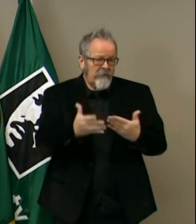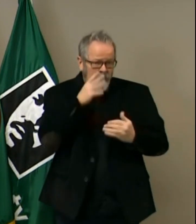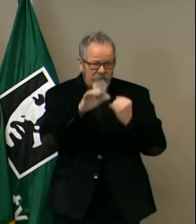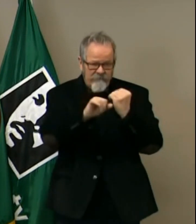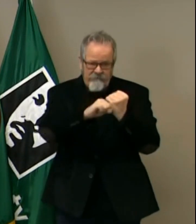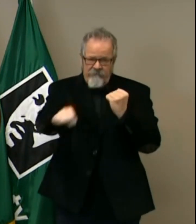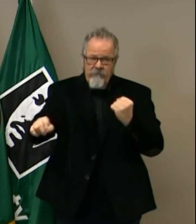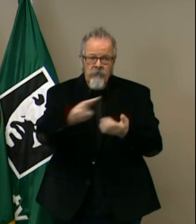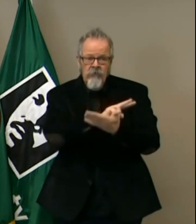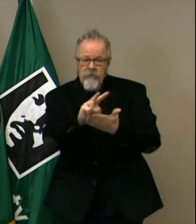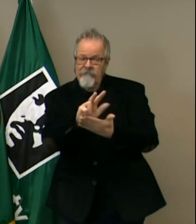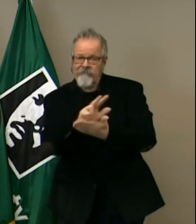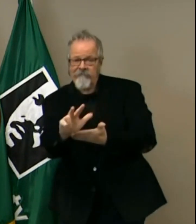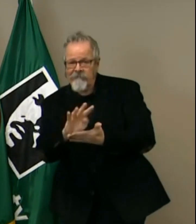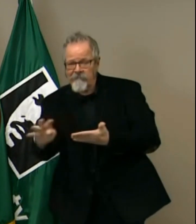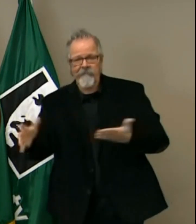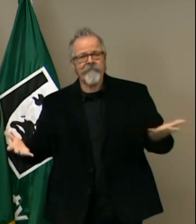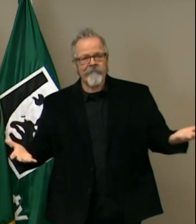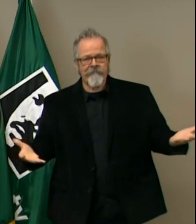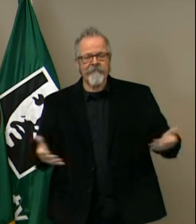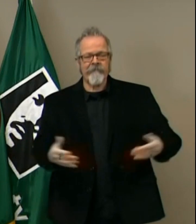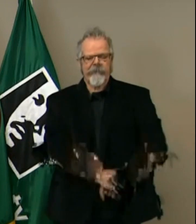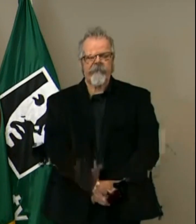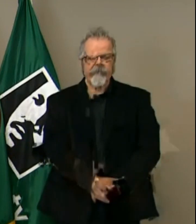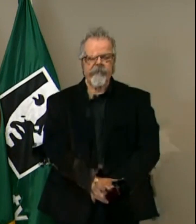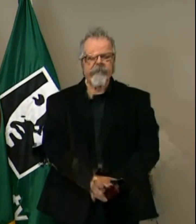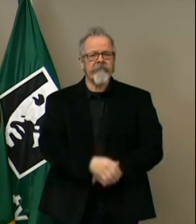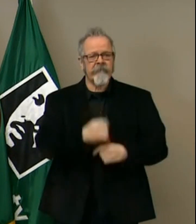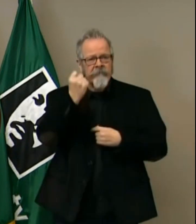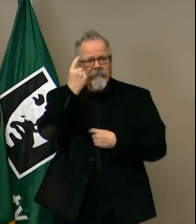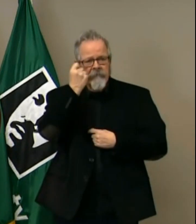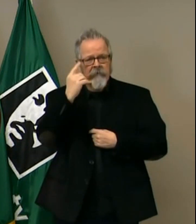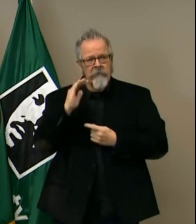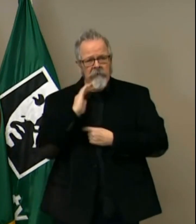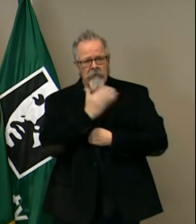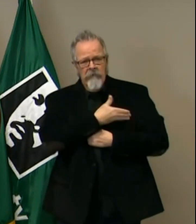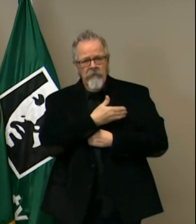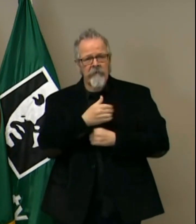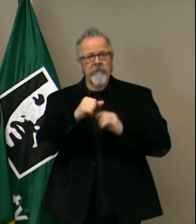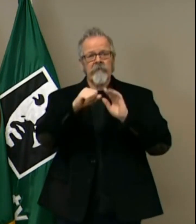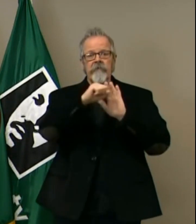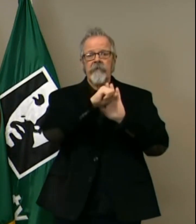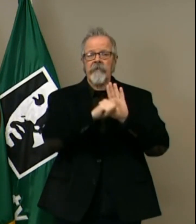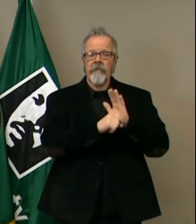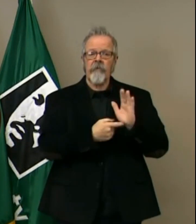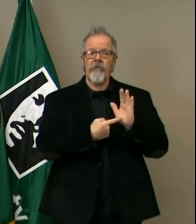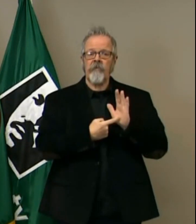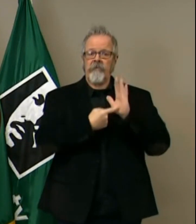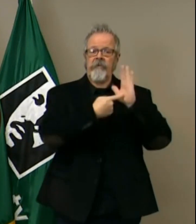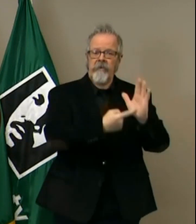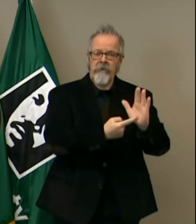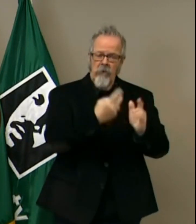States but we represent over 20% of the infections today at 790 that's you may